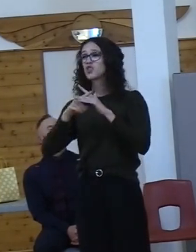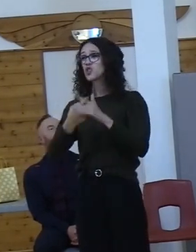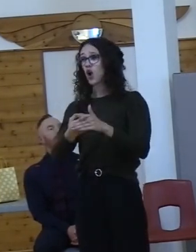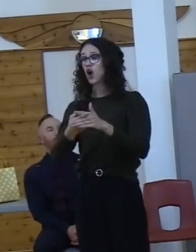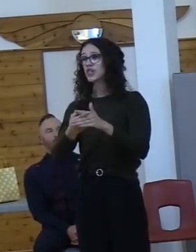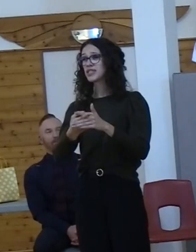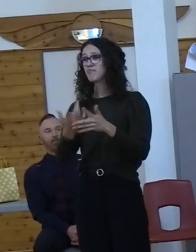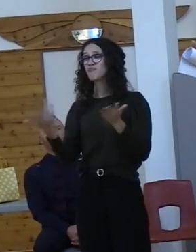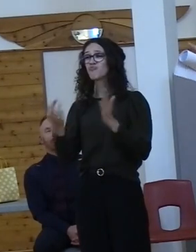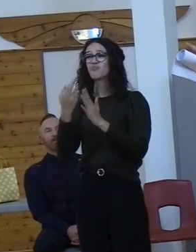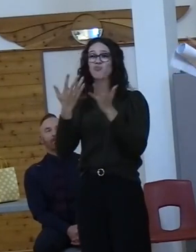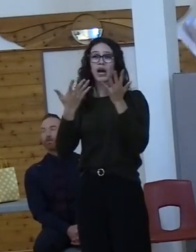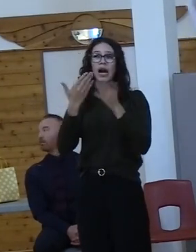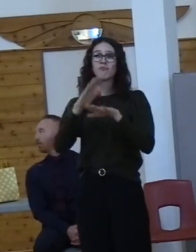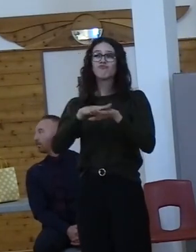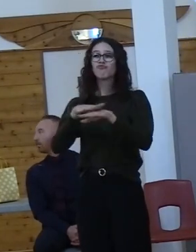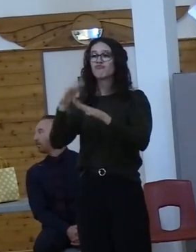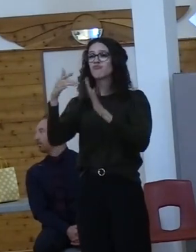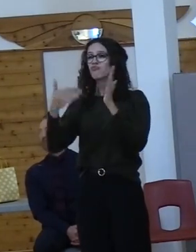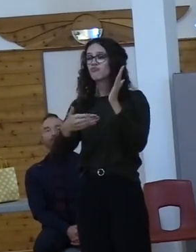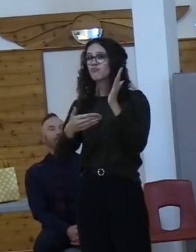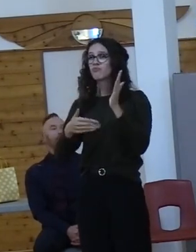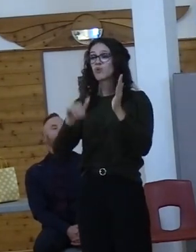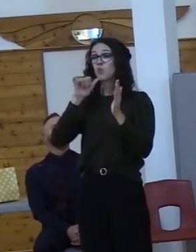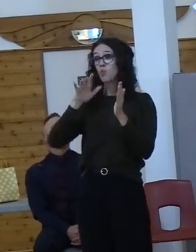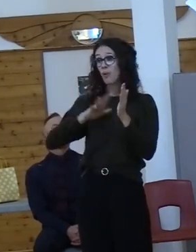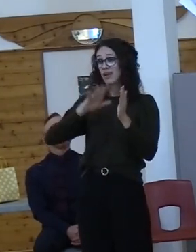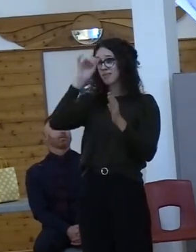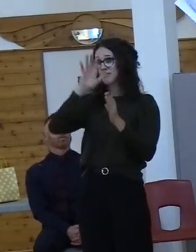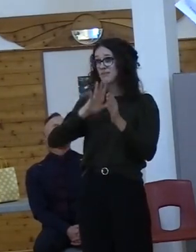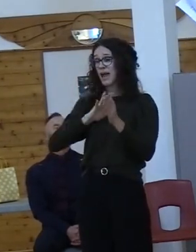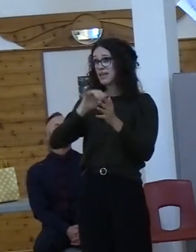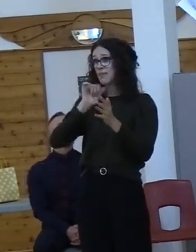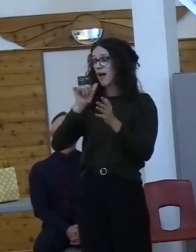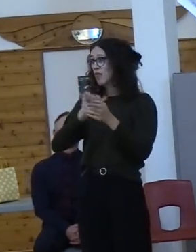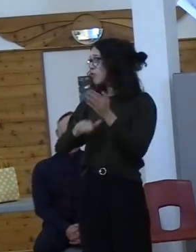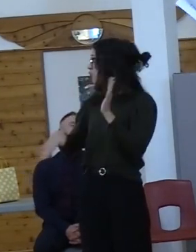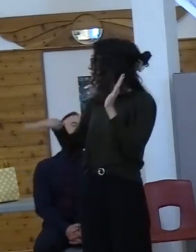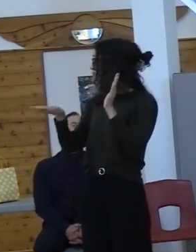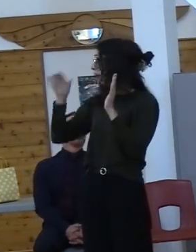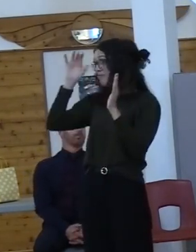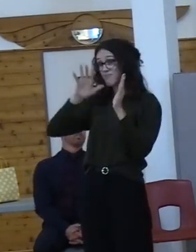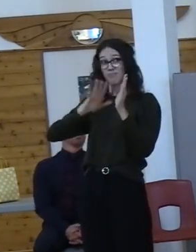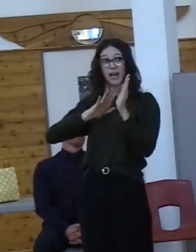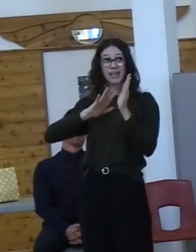Woman's bathroom, men's bathroom to my right.